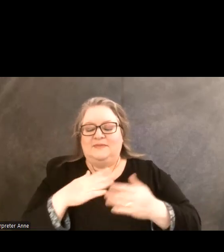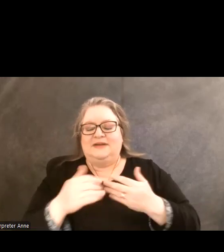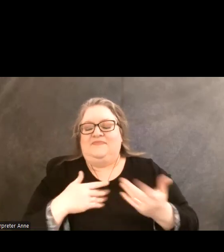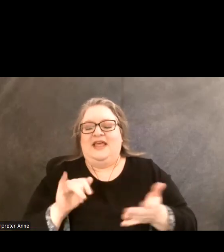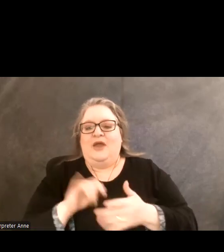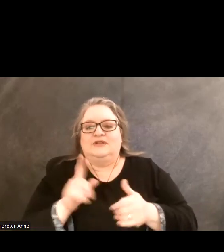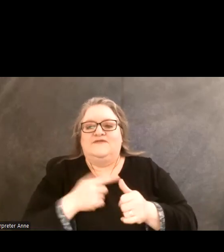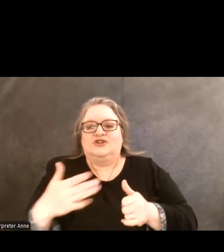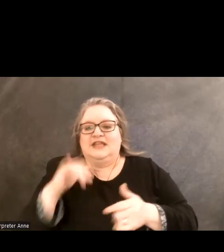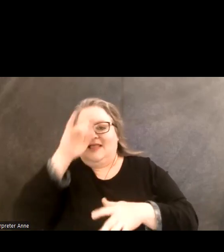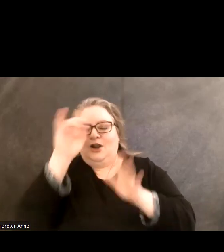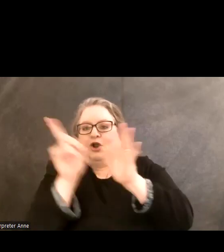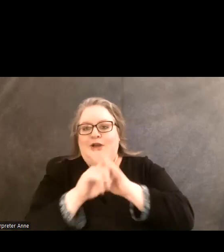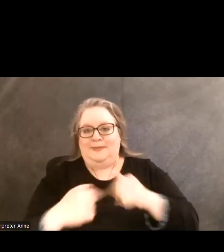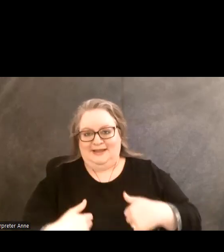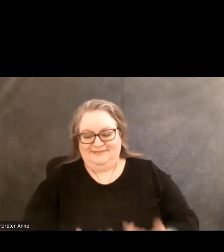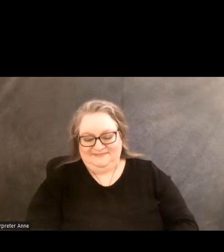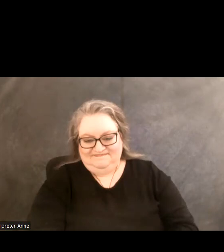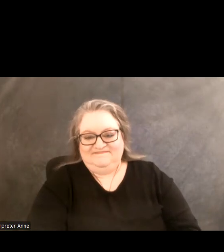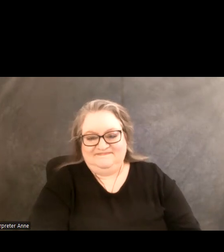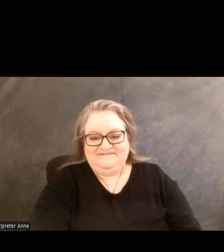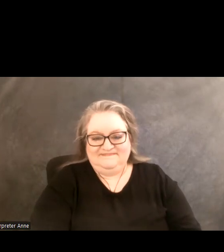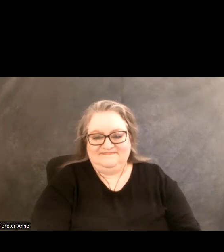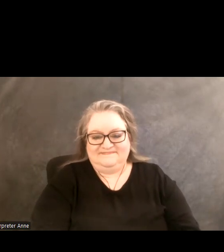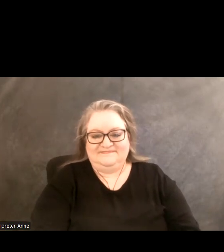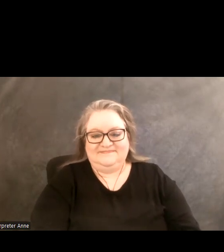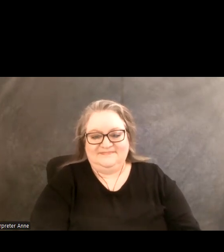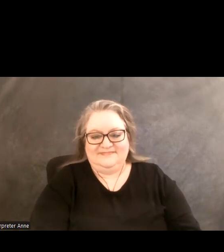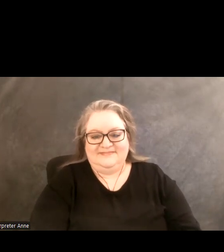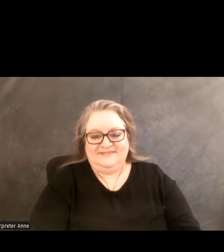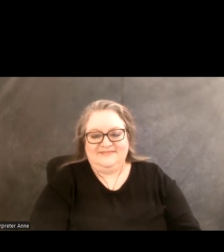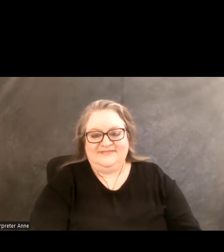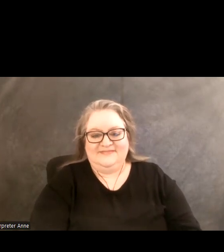that occurred to me. >> TERRI HUDSON: Thank you,